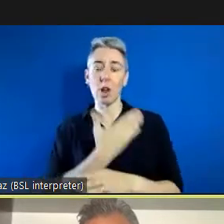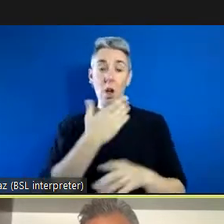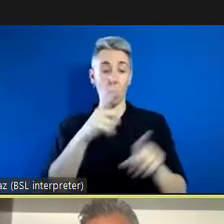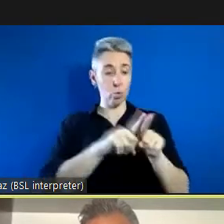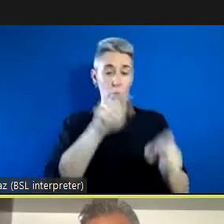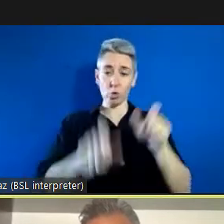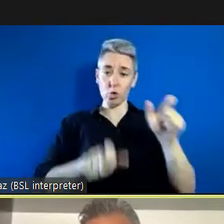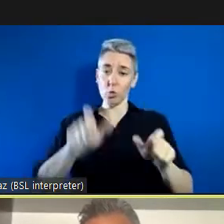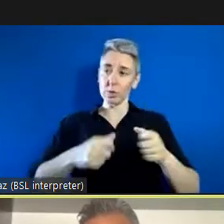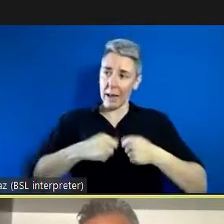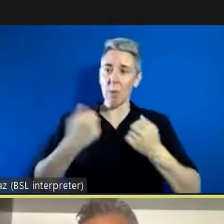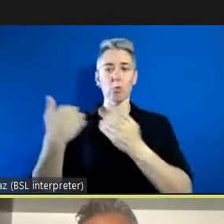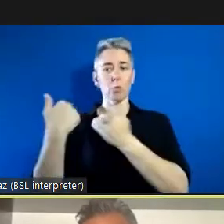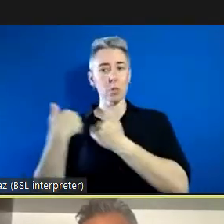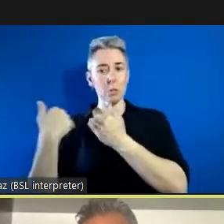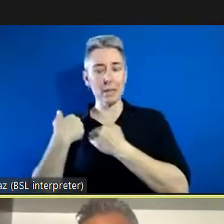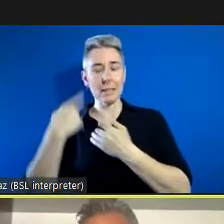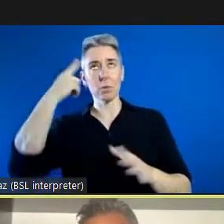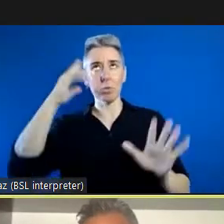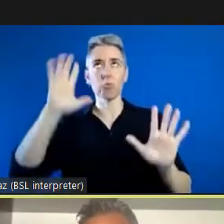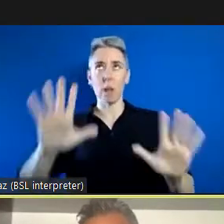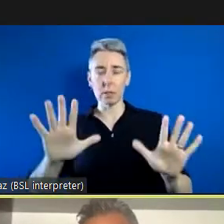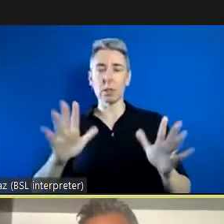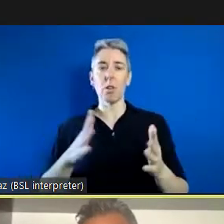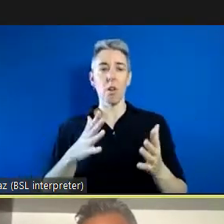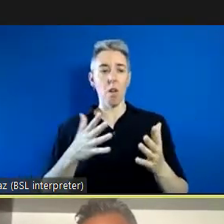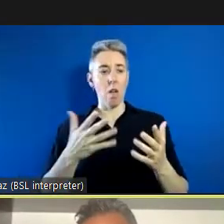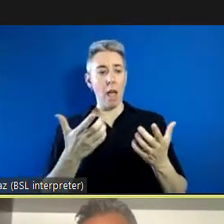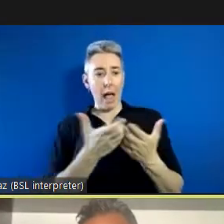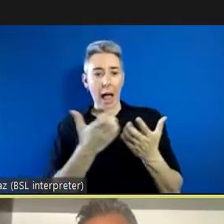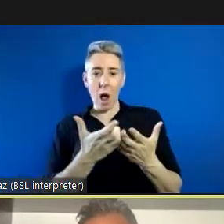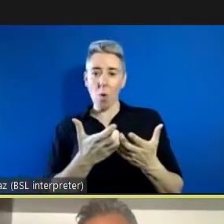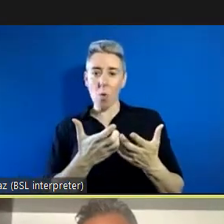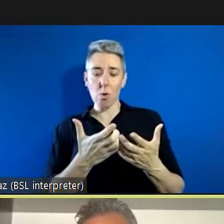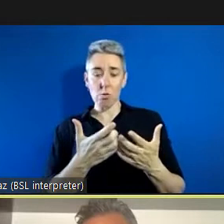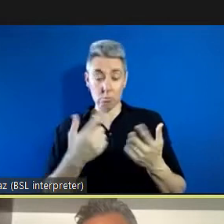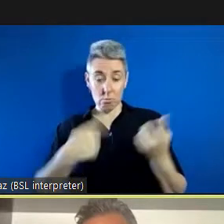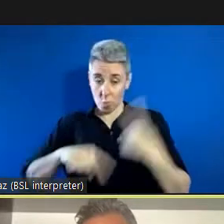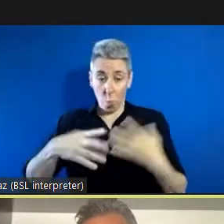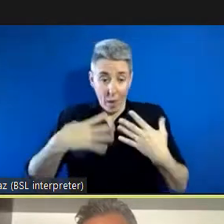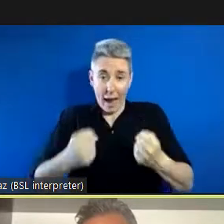about how we offer cultural humility, to push through our biases to recognise that we are